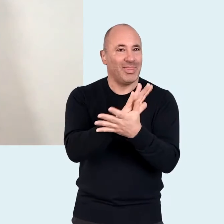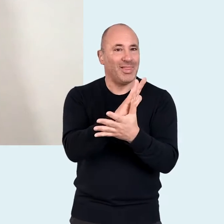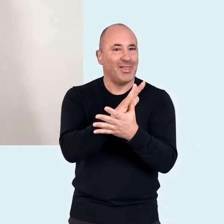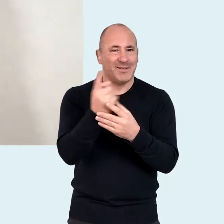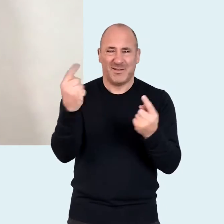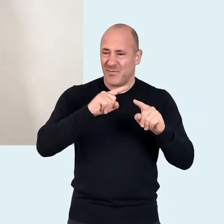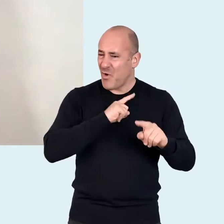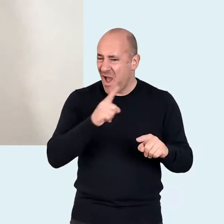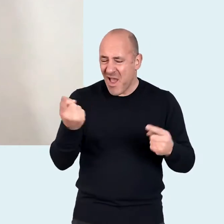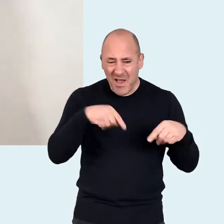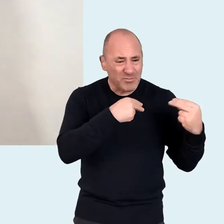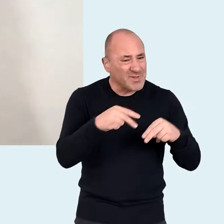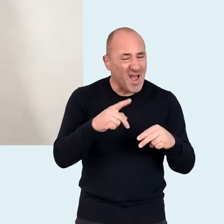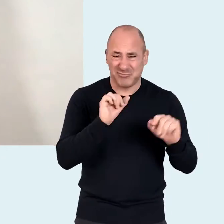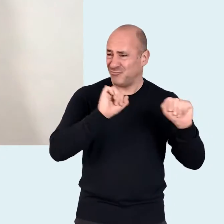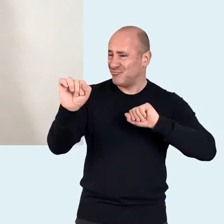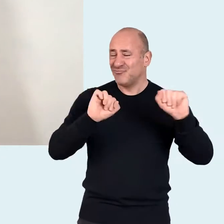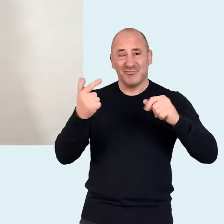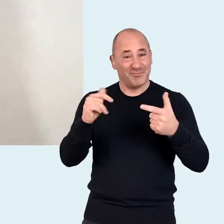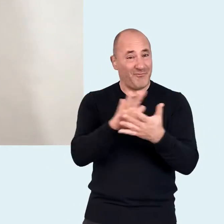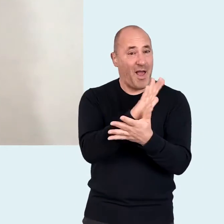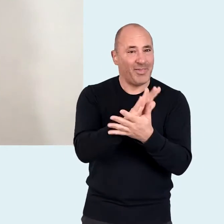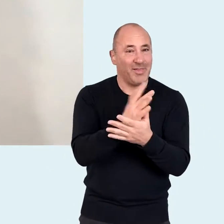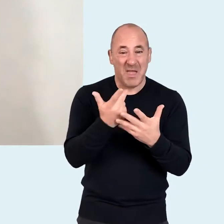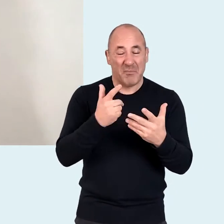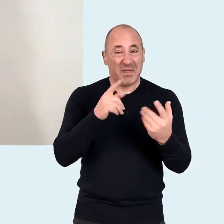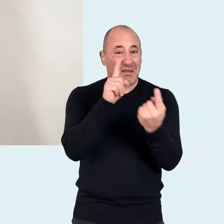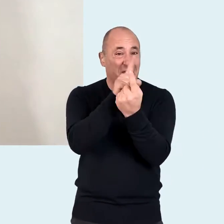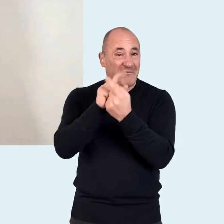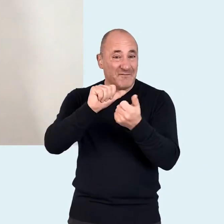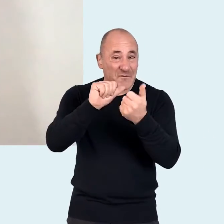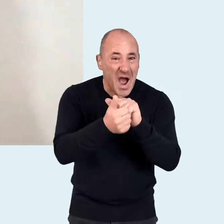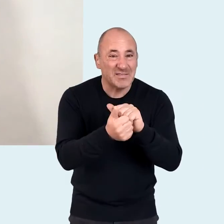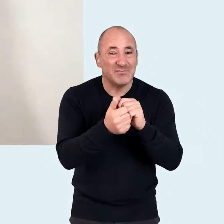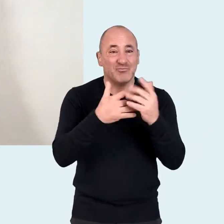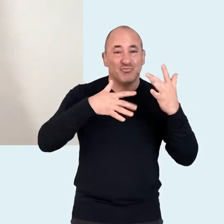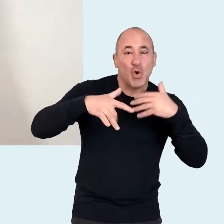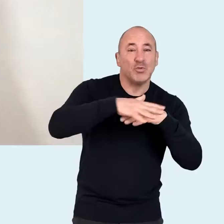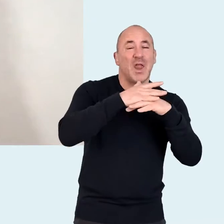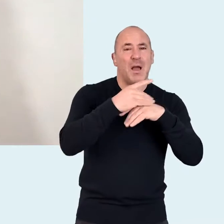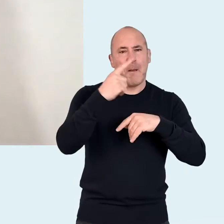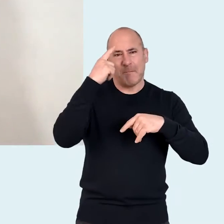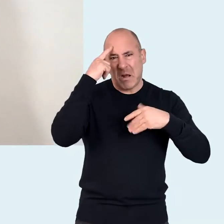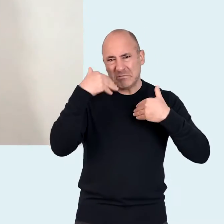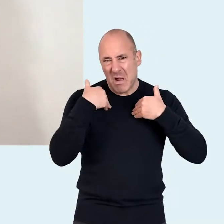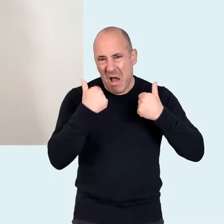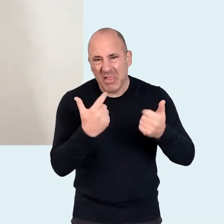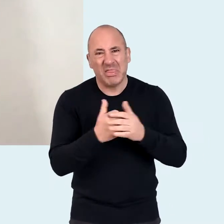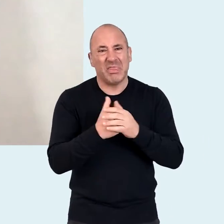and dance for different reasons. It's to maybe make friends, to socialise, to improve their